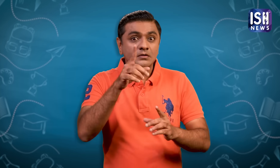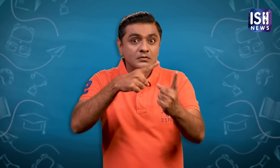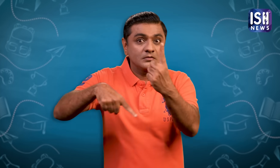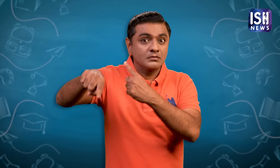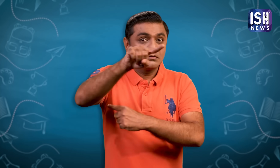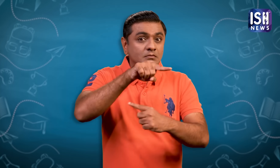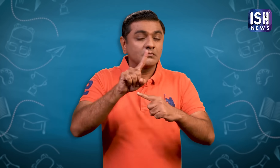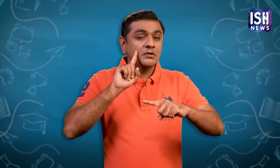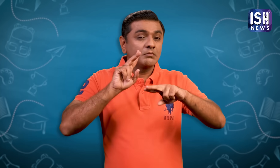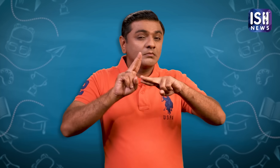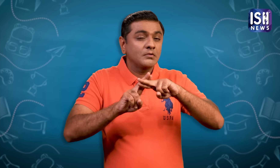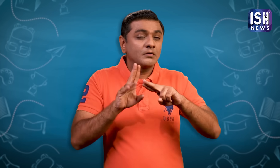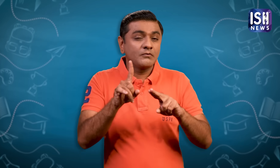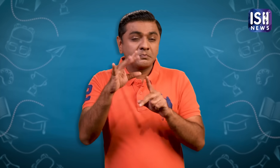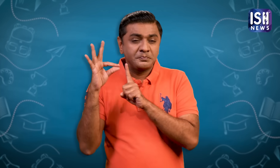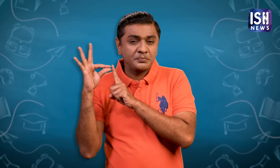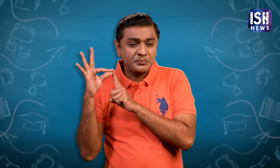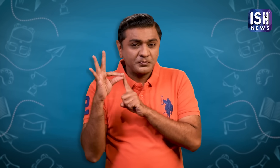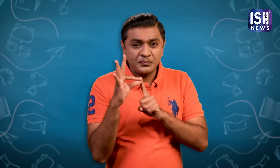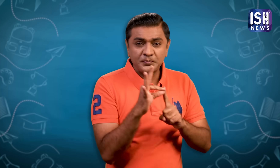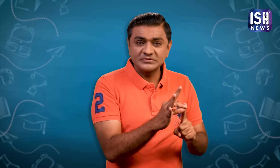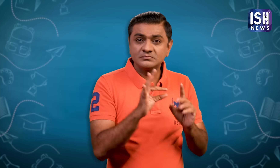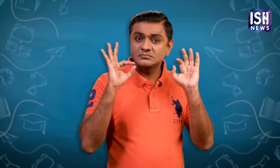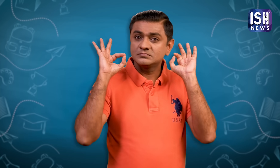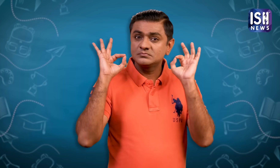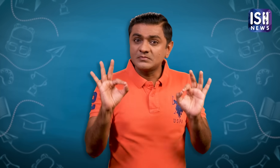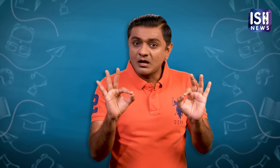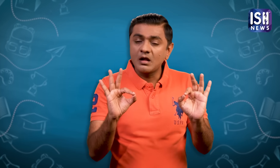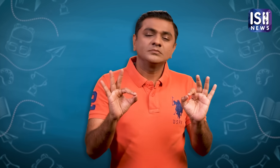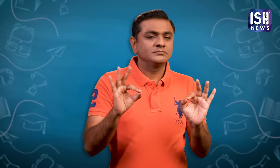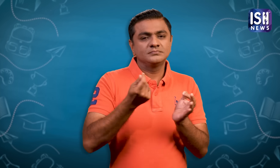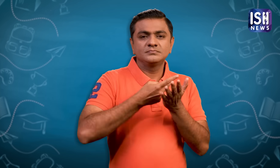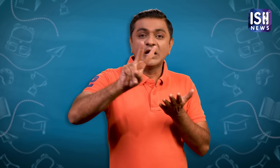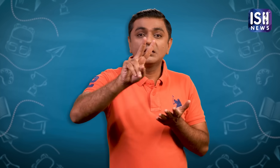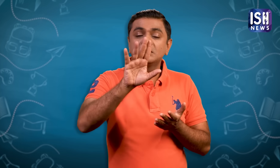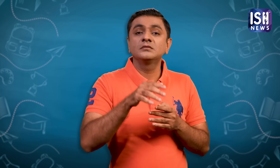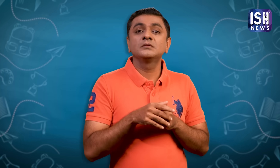If you attend all the classes, you will get your refund.